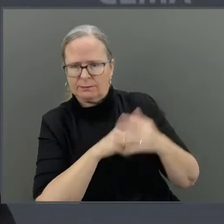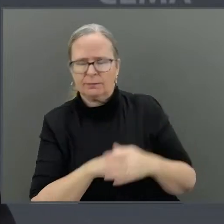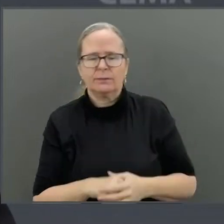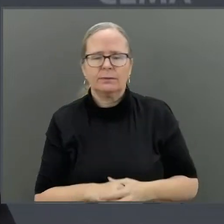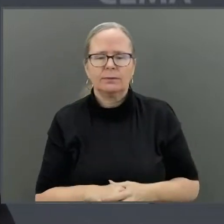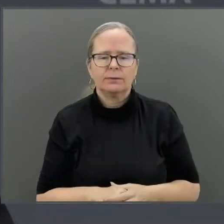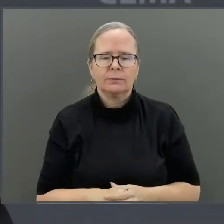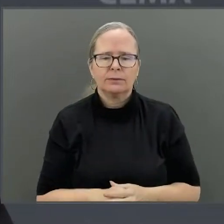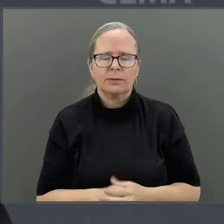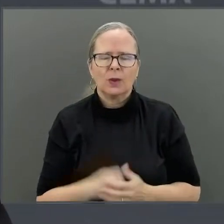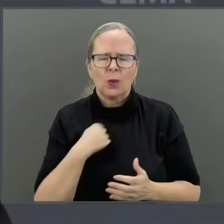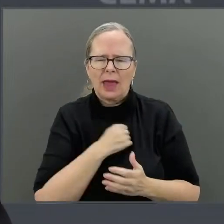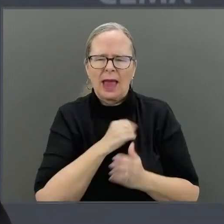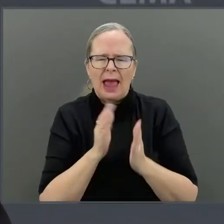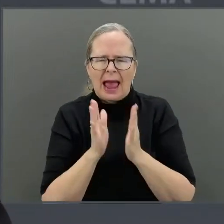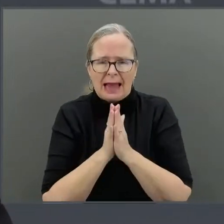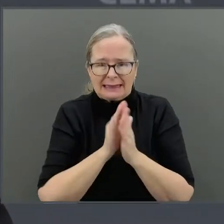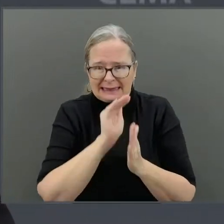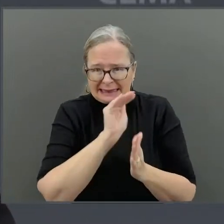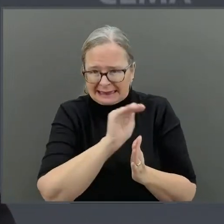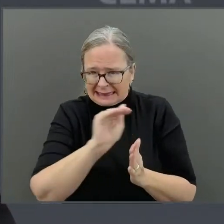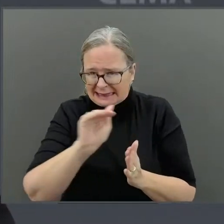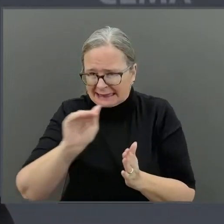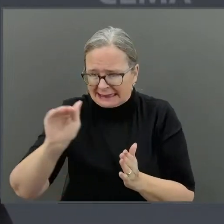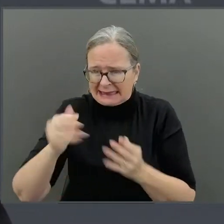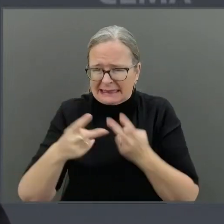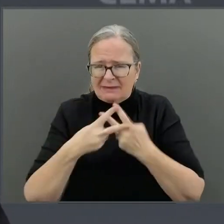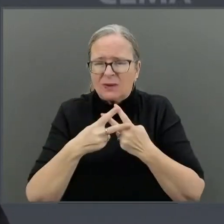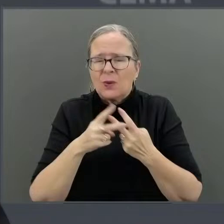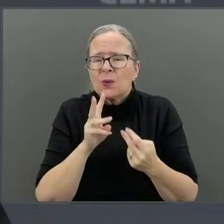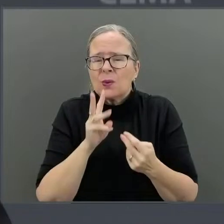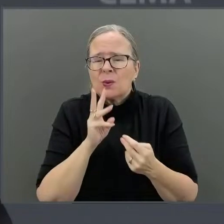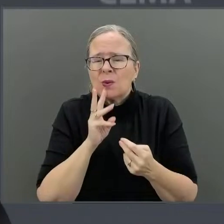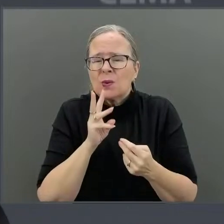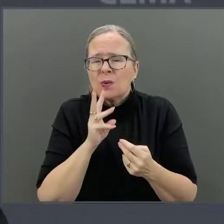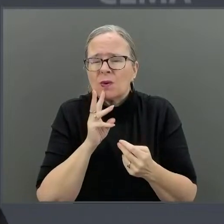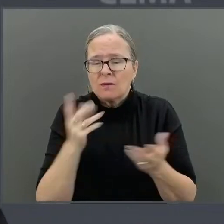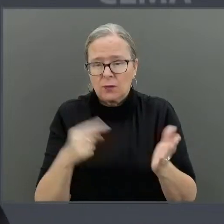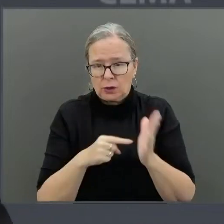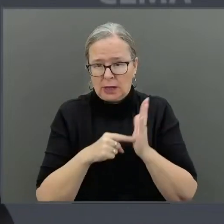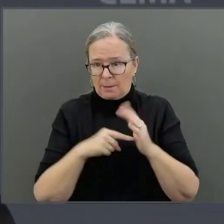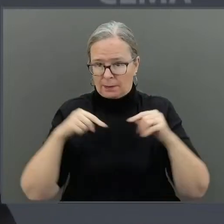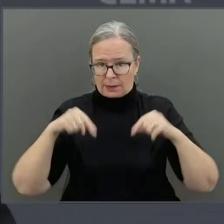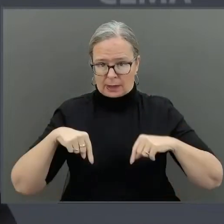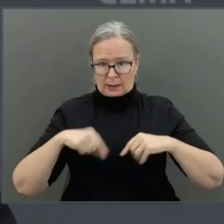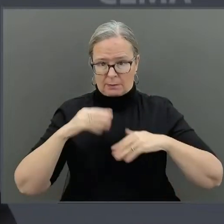and reducing and reduced wash washing agreements or re reement story where we could safely do so